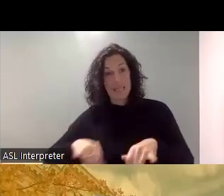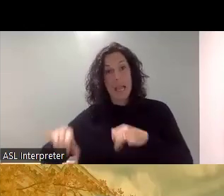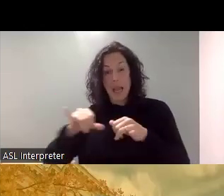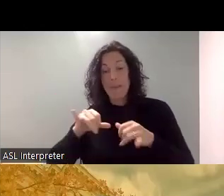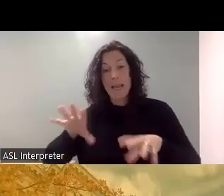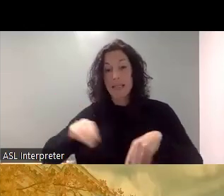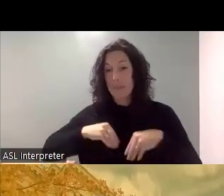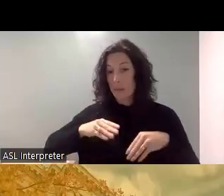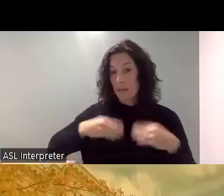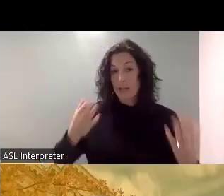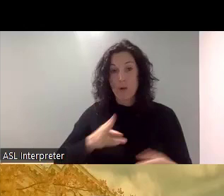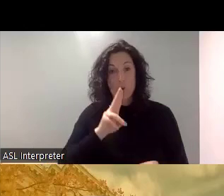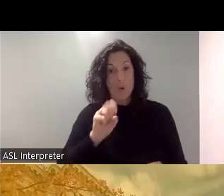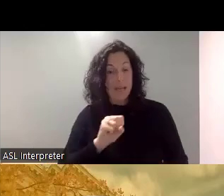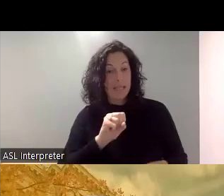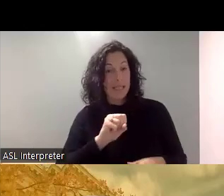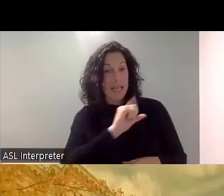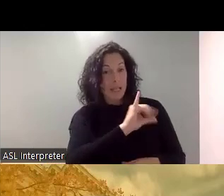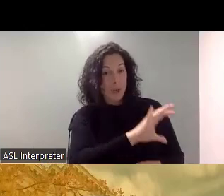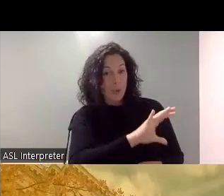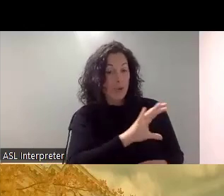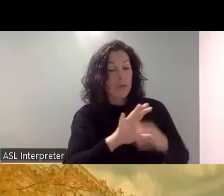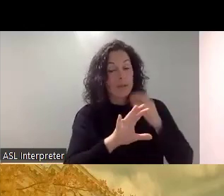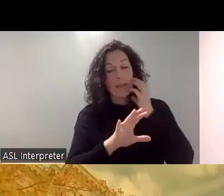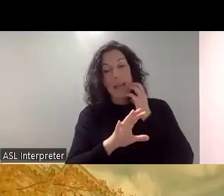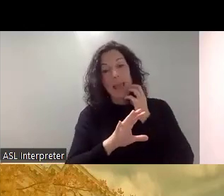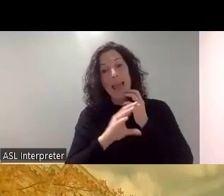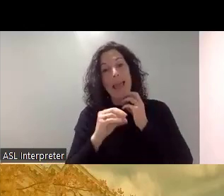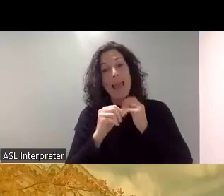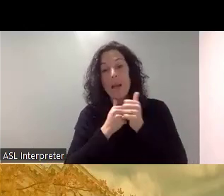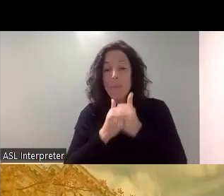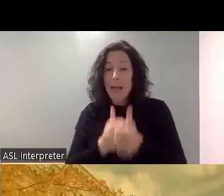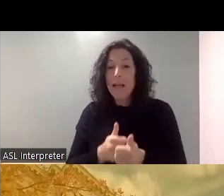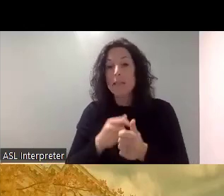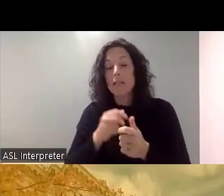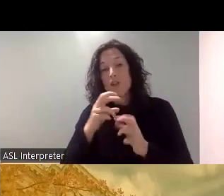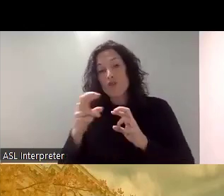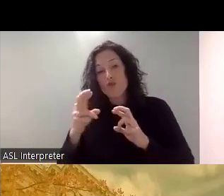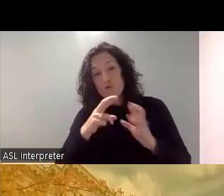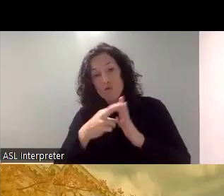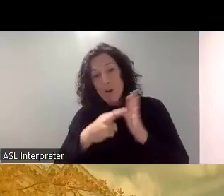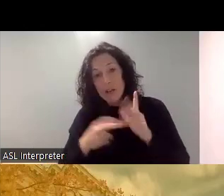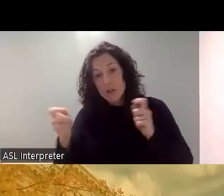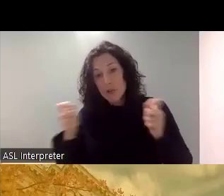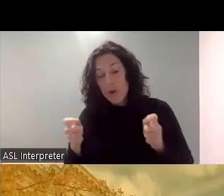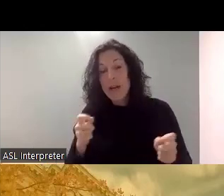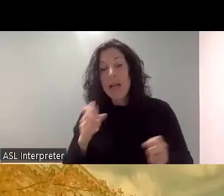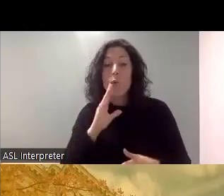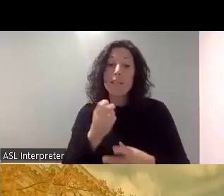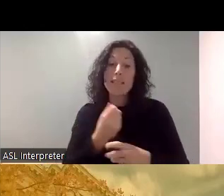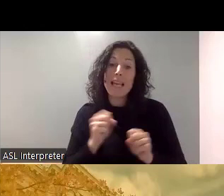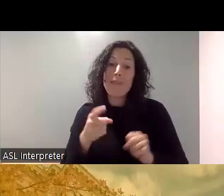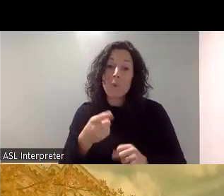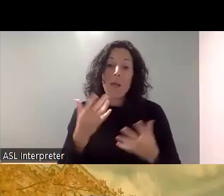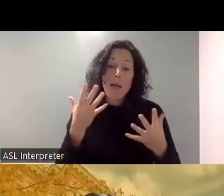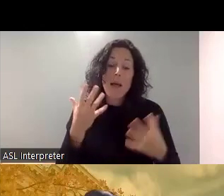It hits all of those important compliance and regulatory items. It might save you a lot of time while still allowing you